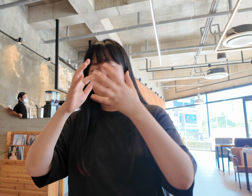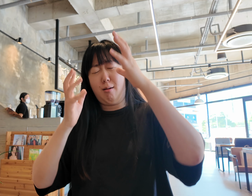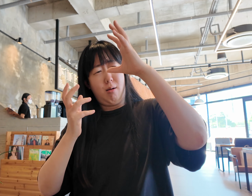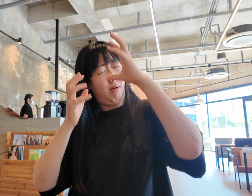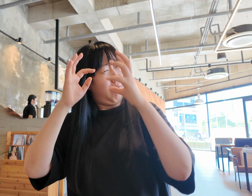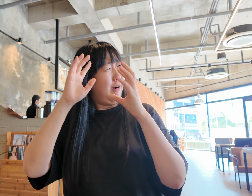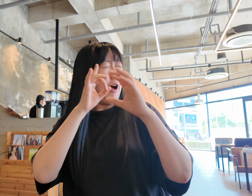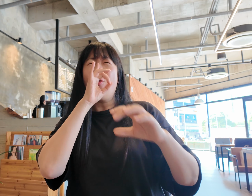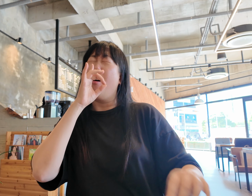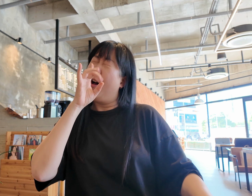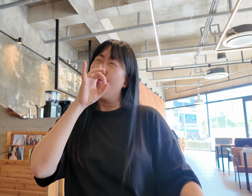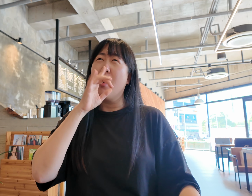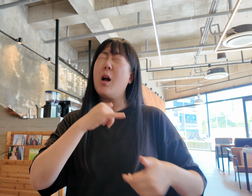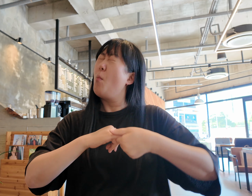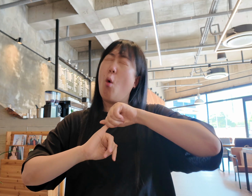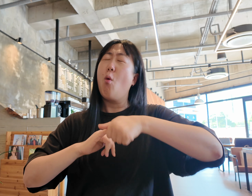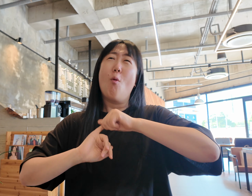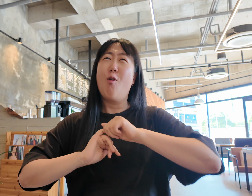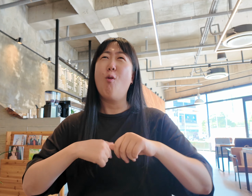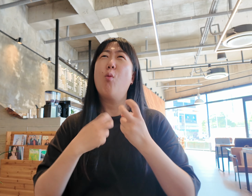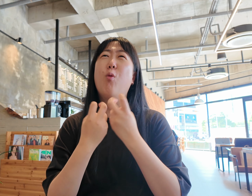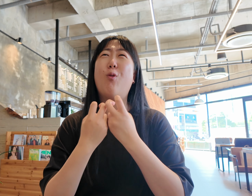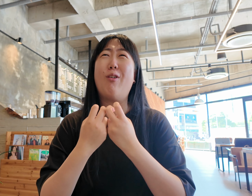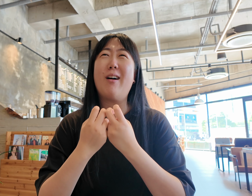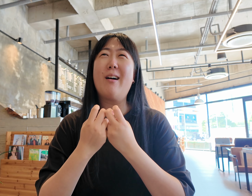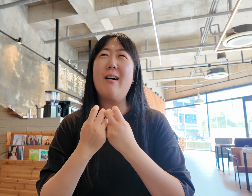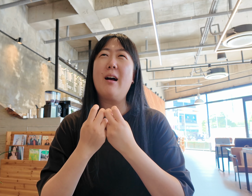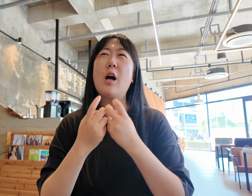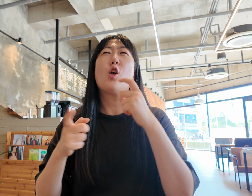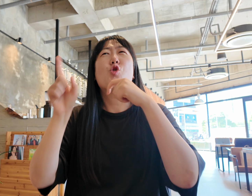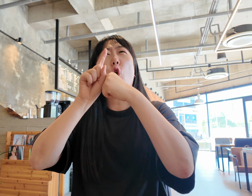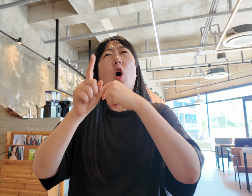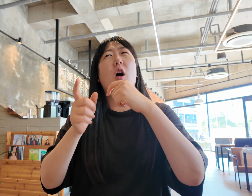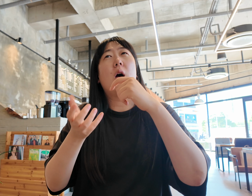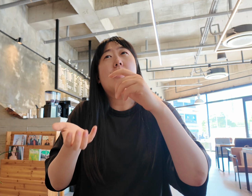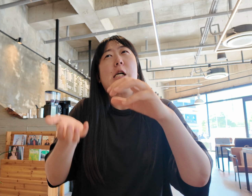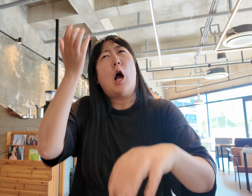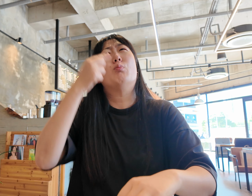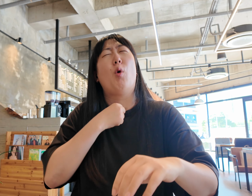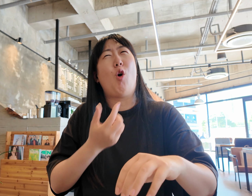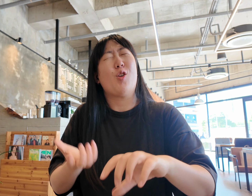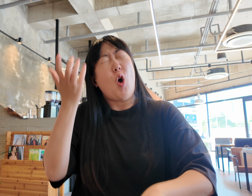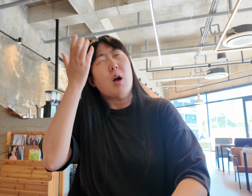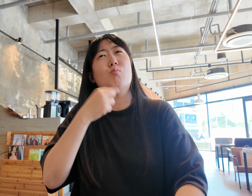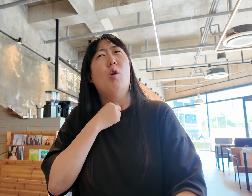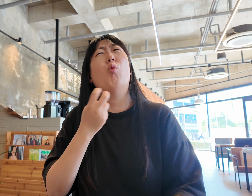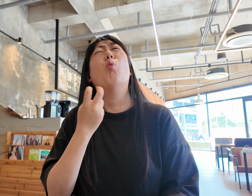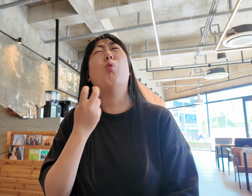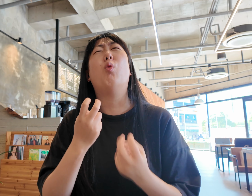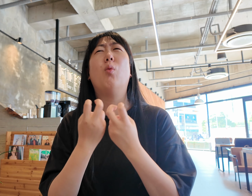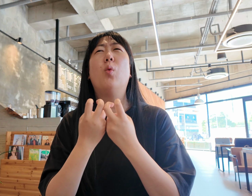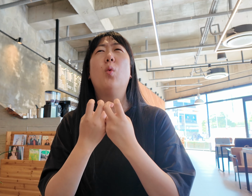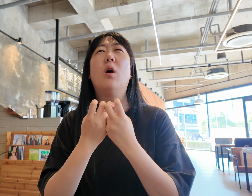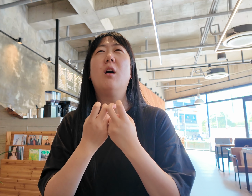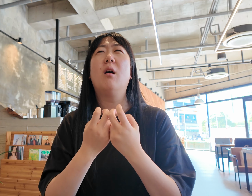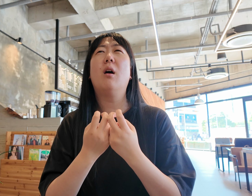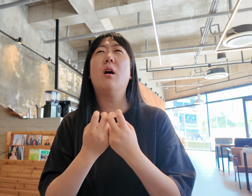I'm really not good at making up sign language. What should I do if I want to get better?